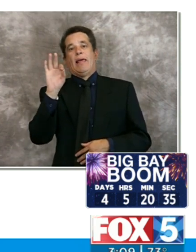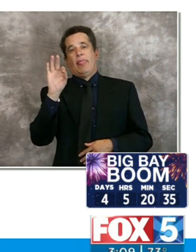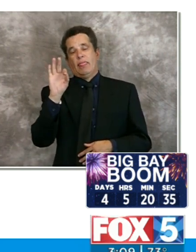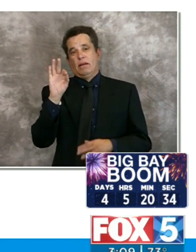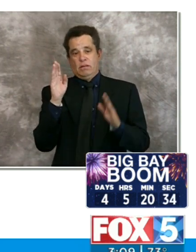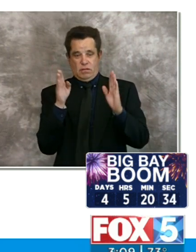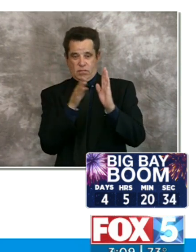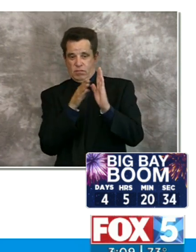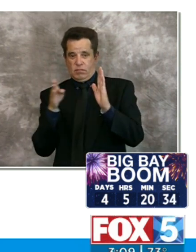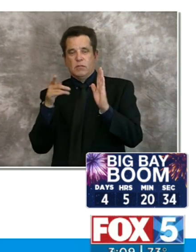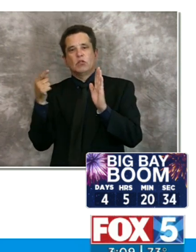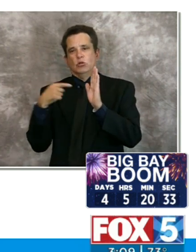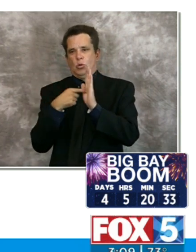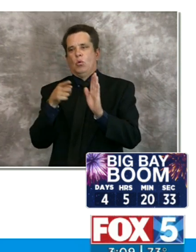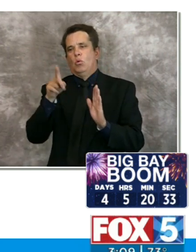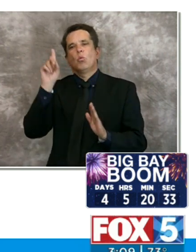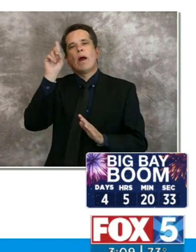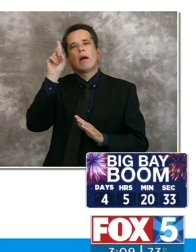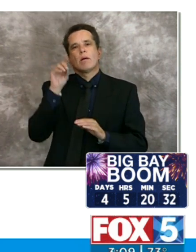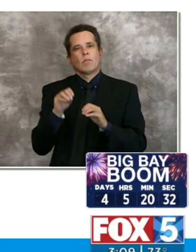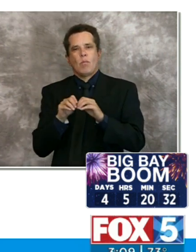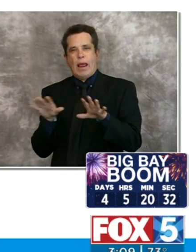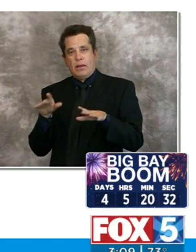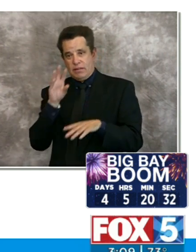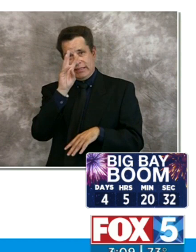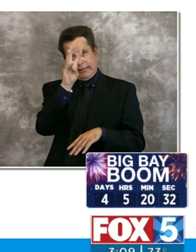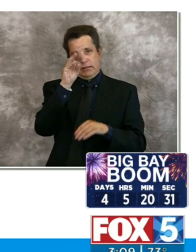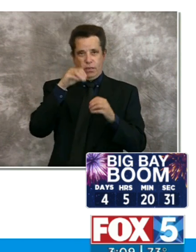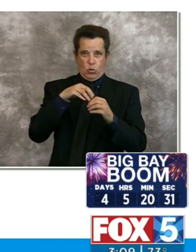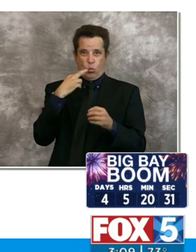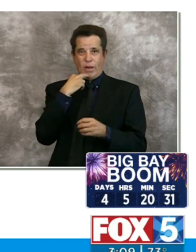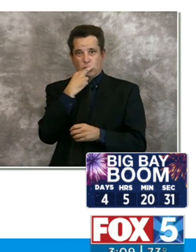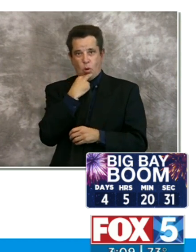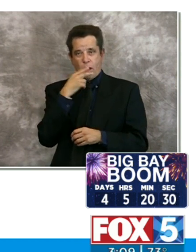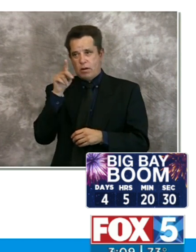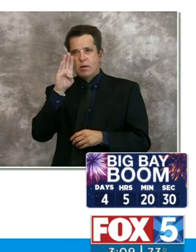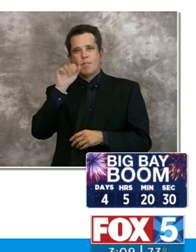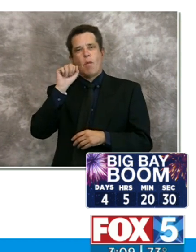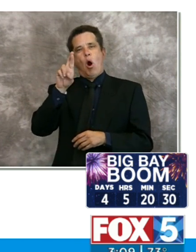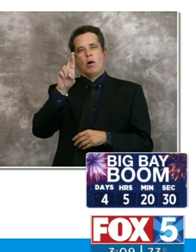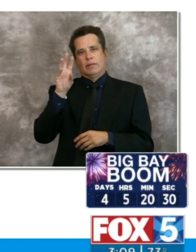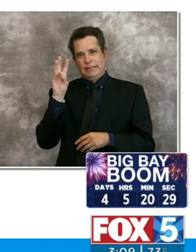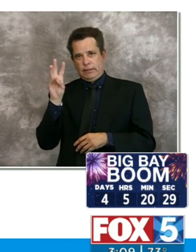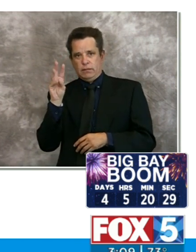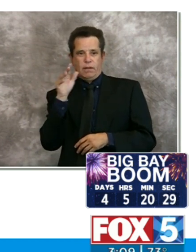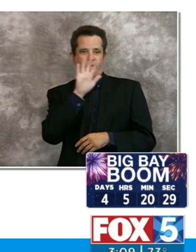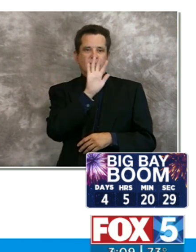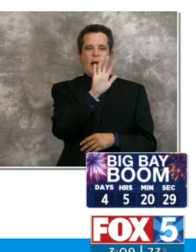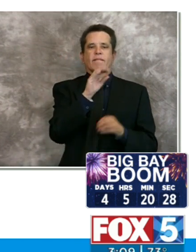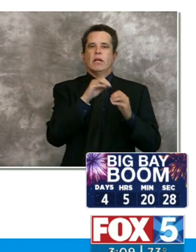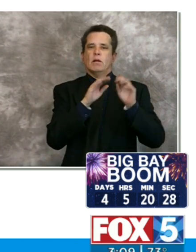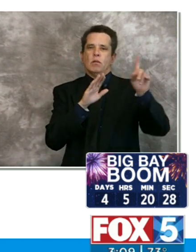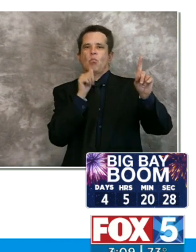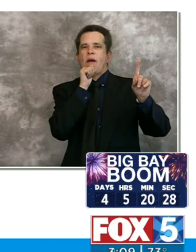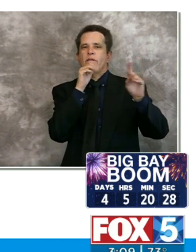13TH AND THEN MOST OF BETWEEN JUNE 2ND AND JUNE 29TH, AGAIN SHOWING THE TYPES OF